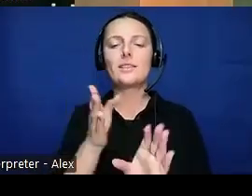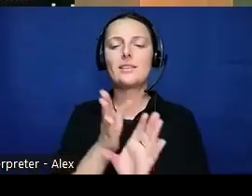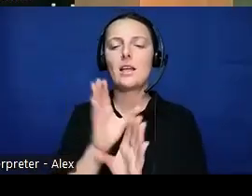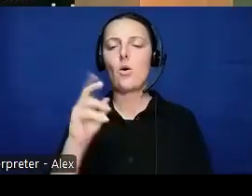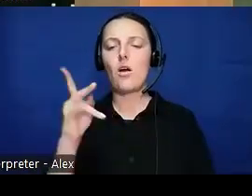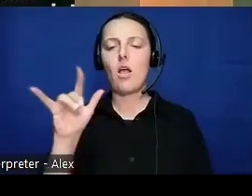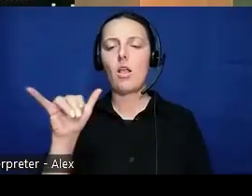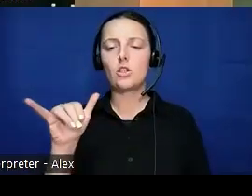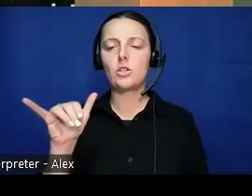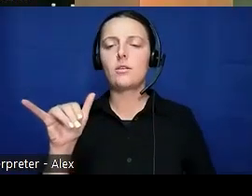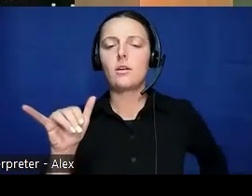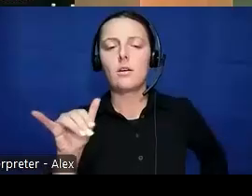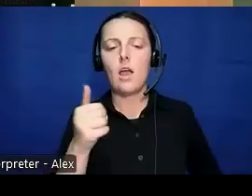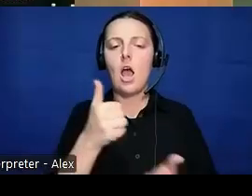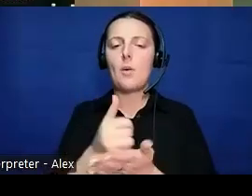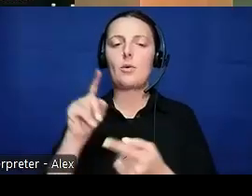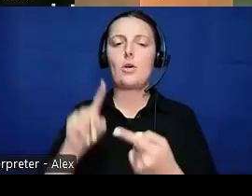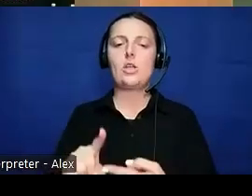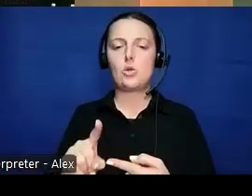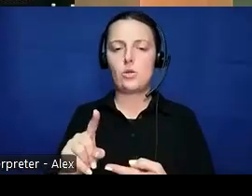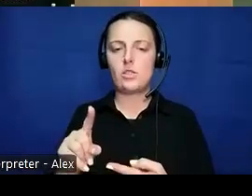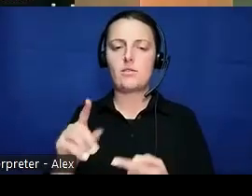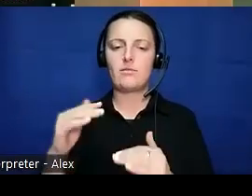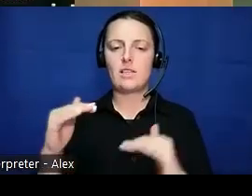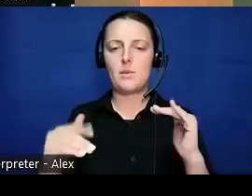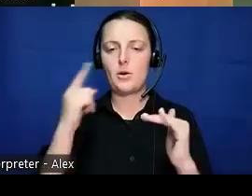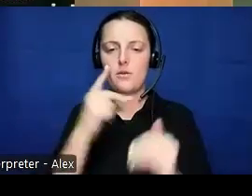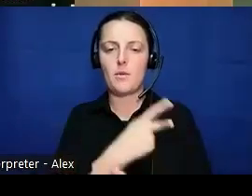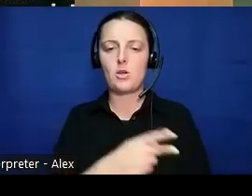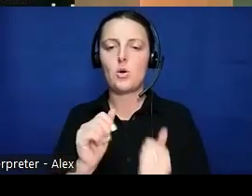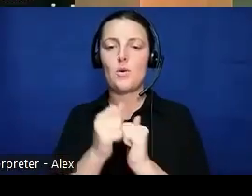you see the most important opportunities right now for stronger bridges between psychiatry and